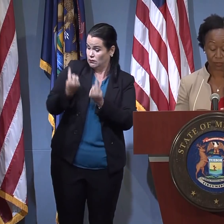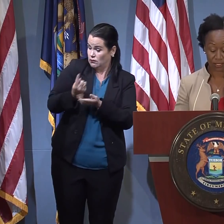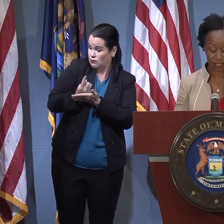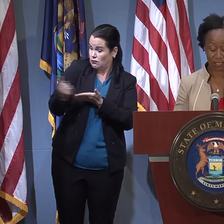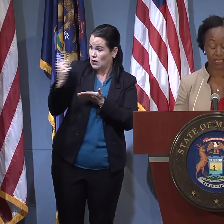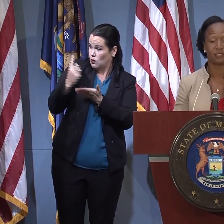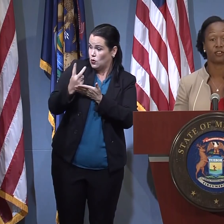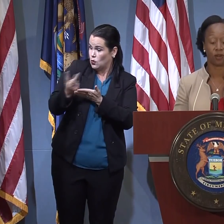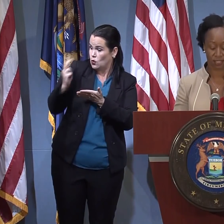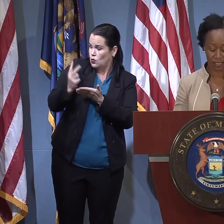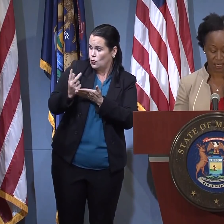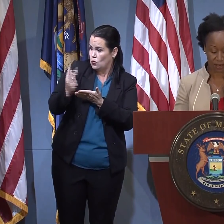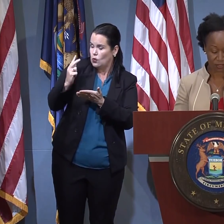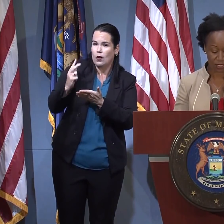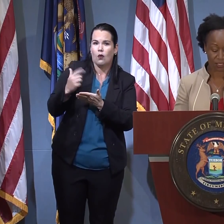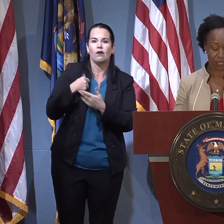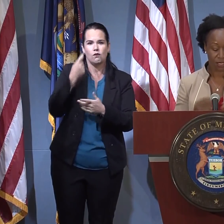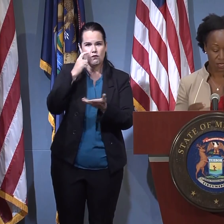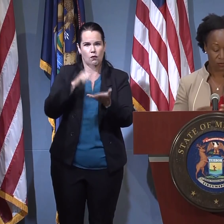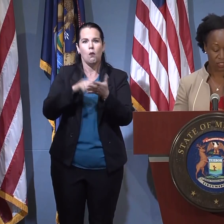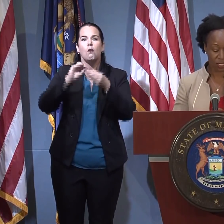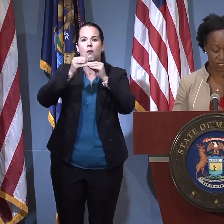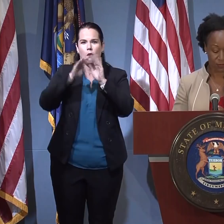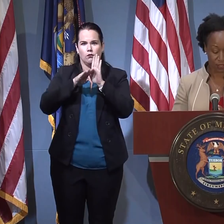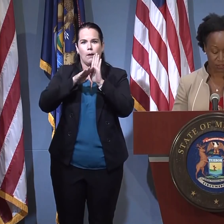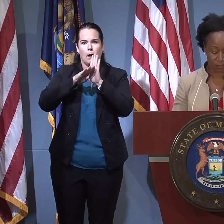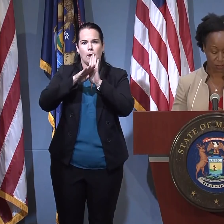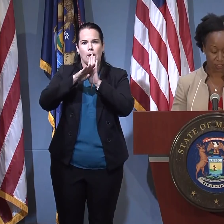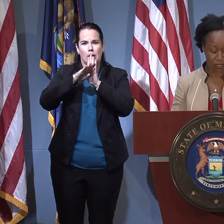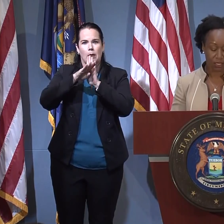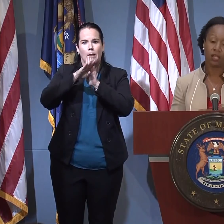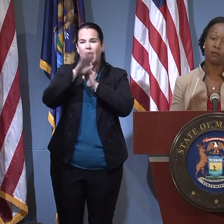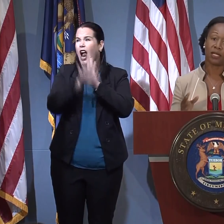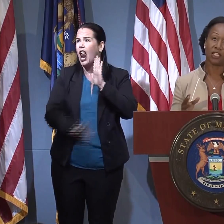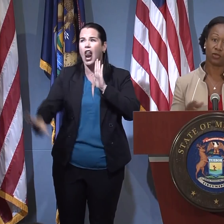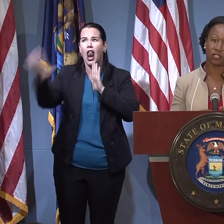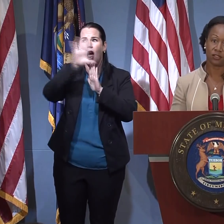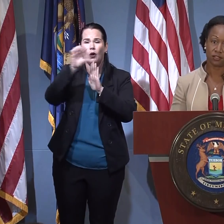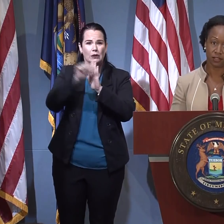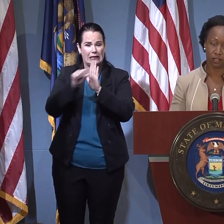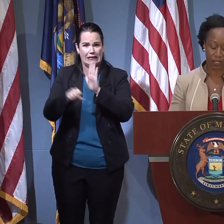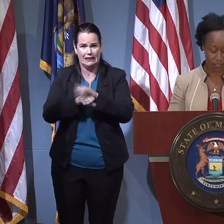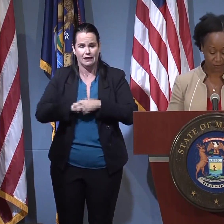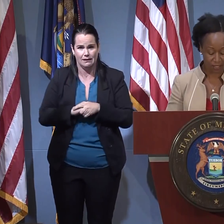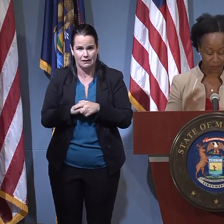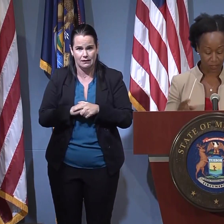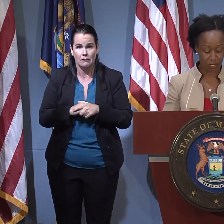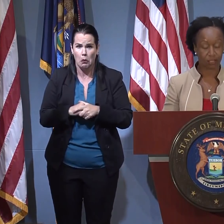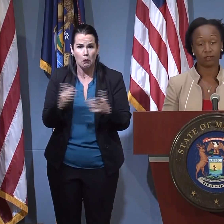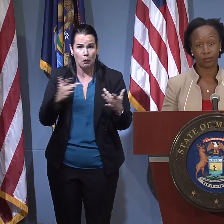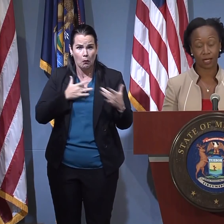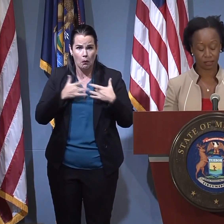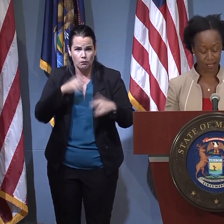THAT IS CONCERNING. OVERALL, OVER THE PAST FEW WEEKS, WE HAVE SEEN INCREASES IN CASES ACROSS THE ENTIRE STATE.